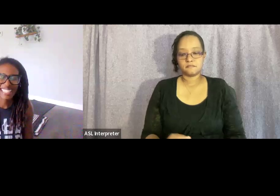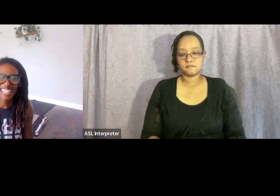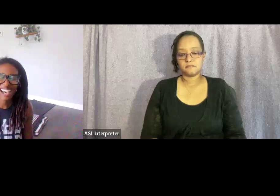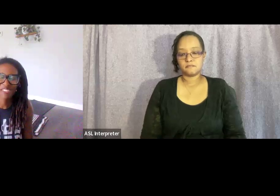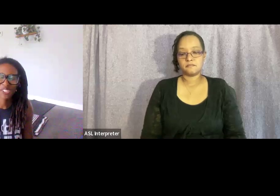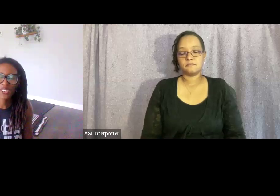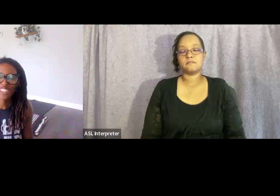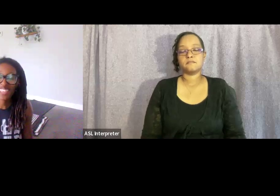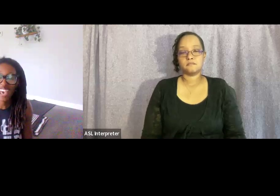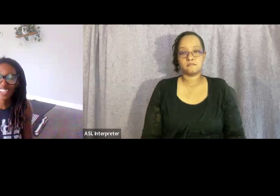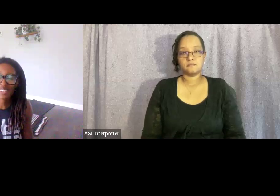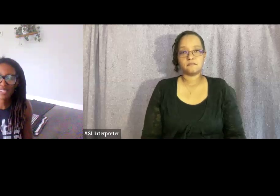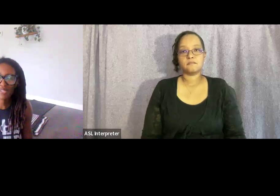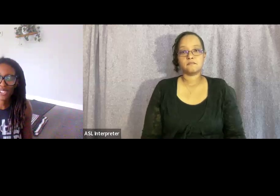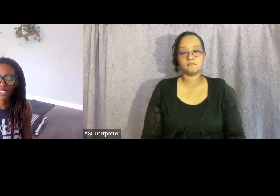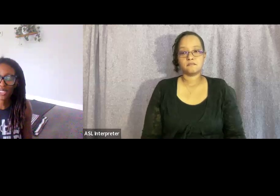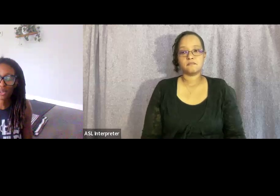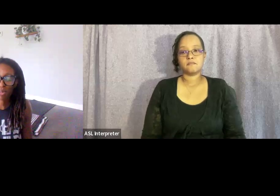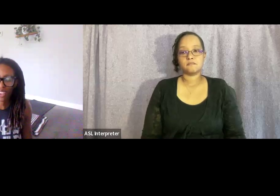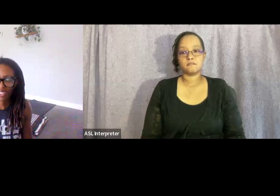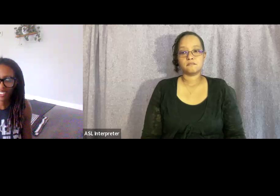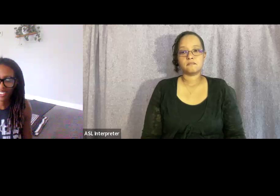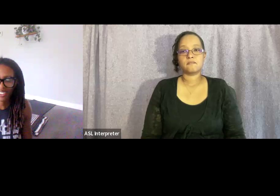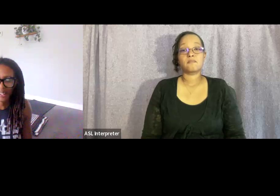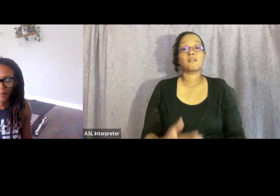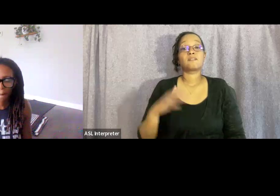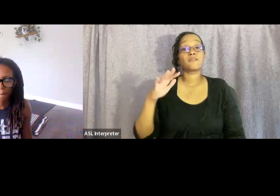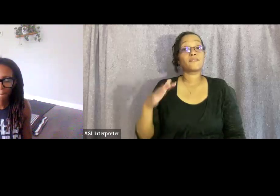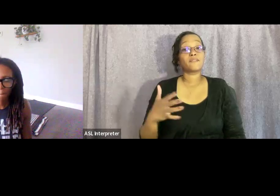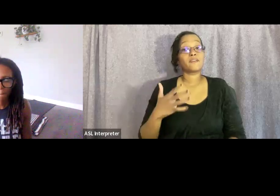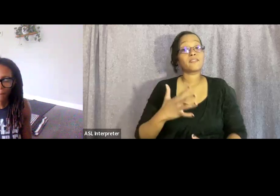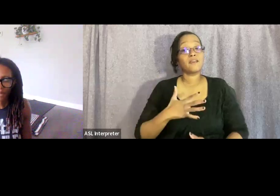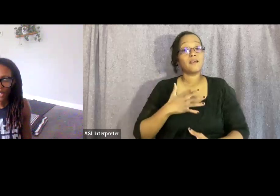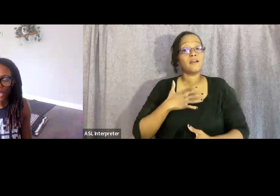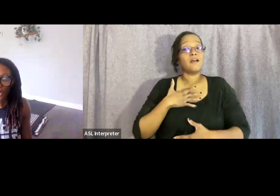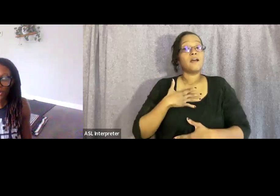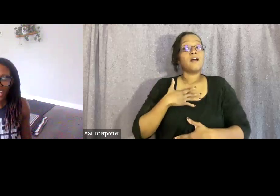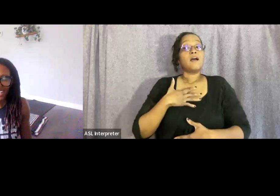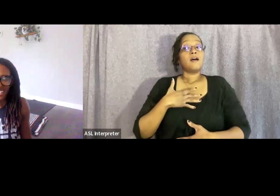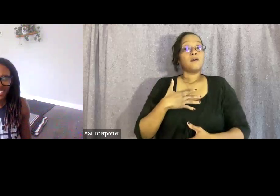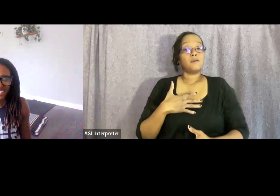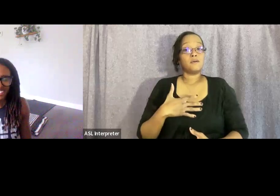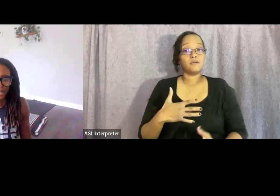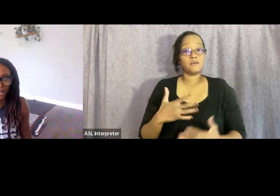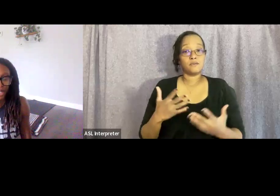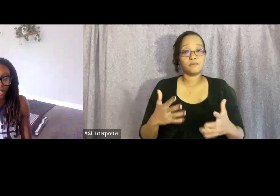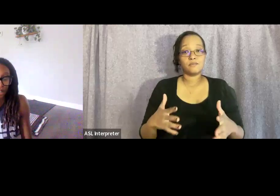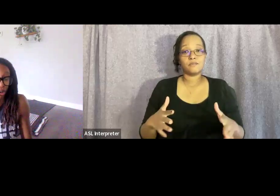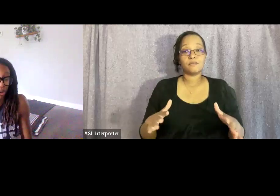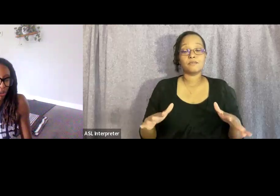And then after that fifth breath; unwind, uncurl, stretch out, move in a way that resonates. And then I'll invite you into rest, whatever that looks like for you. And if you need more movement, or to discharge something else, give yourself permission to do that. But I'll invite you to either come to your side in a fetal position, using one hand as a blanket, the other as a pillow. Maybe coming to your belly, and taking what we call a crocodile or nap pose. You can make a pillow with the hands resting your forehead down. You can to your spine, of course. Or you can take a seat.